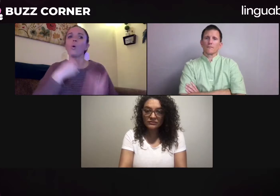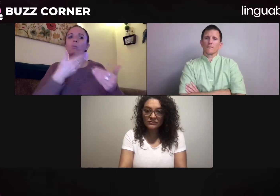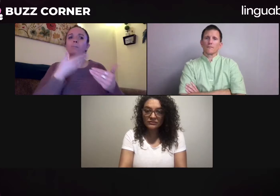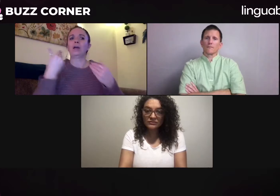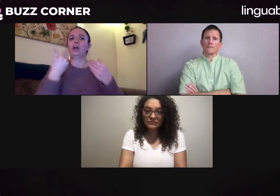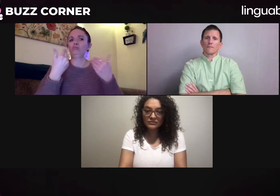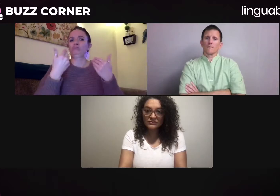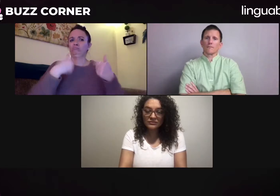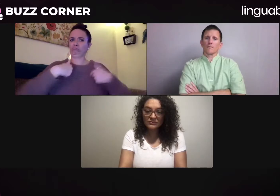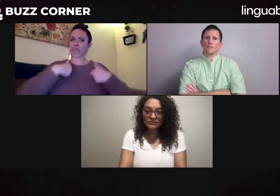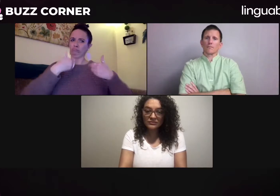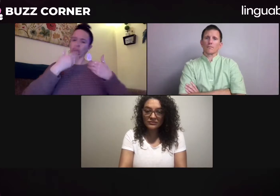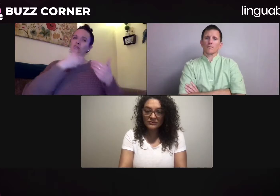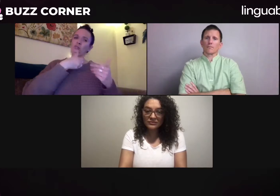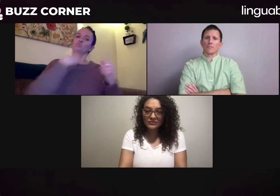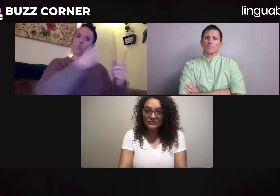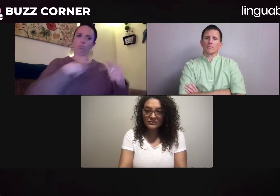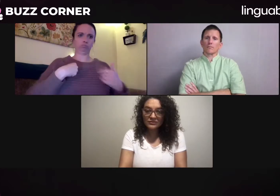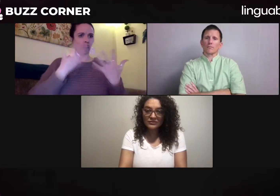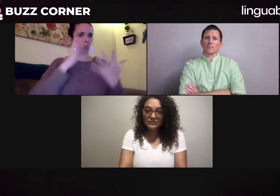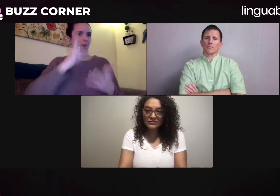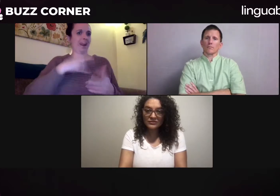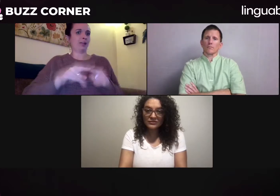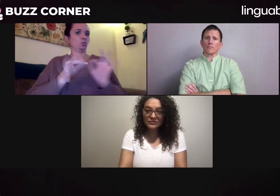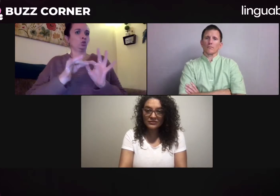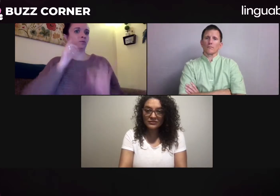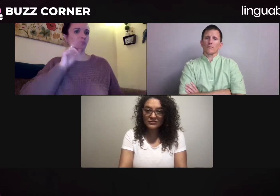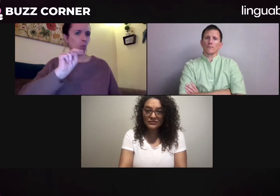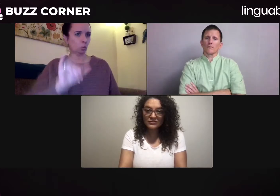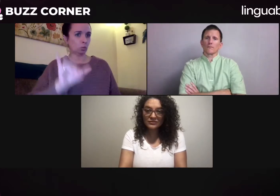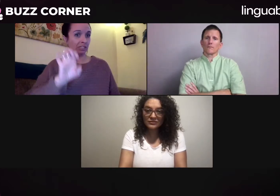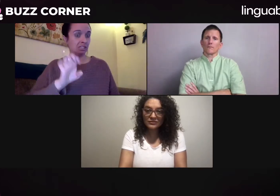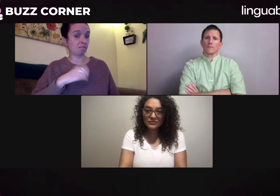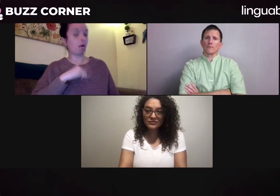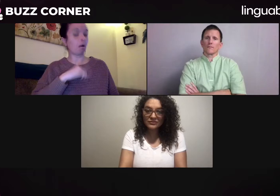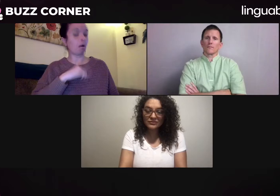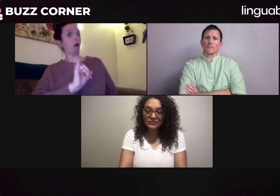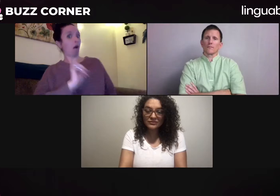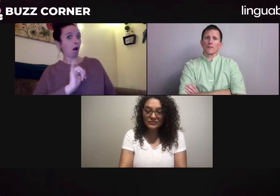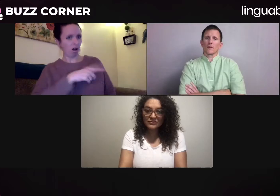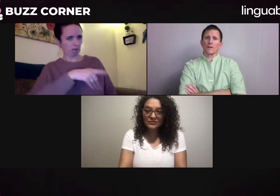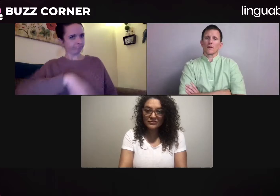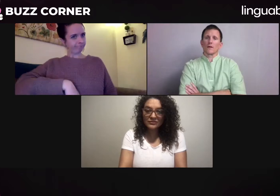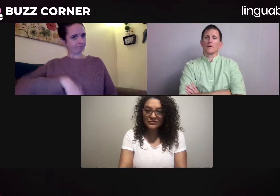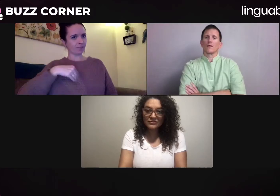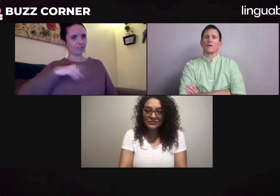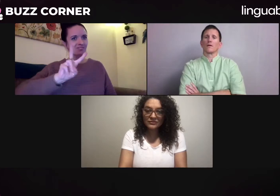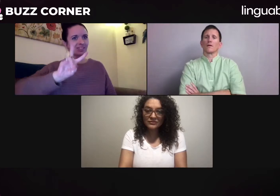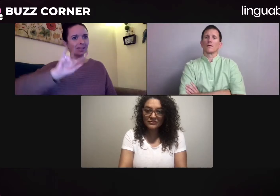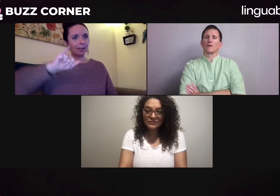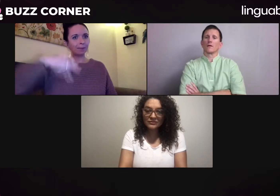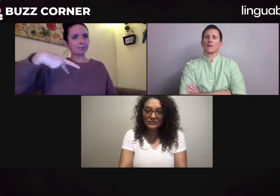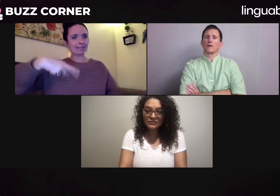they had not received a specific request from any deaf people to interpret, but they just liked to interpret for New Year's Eve.